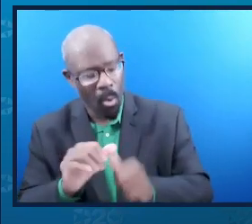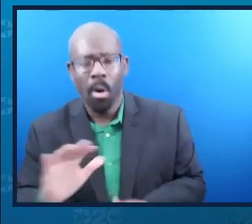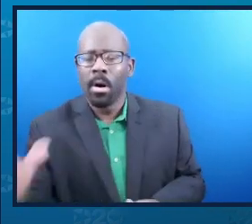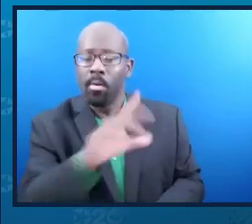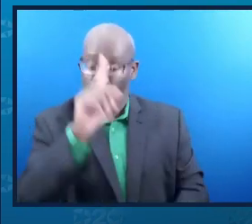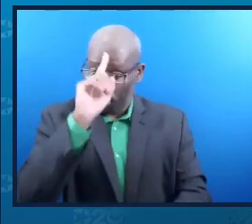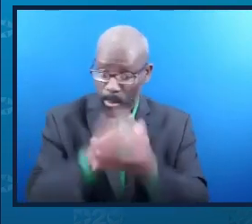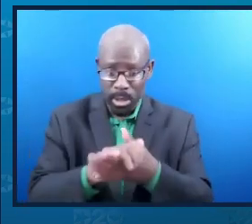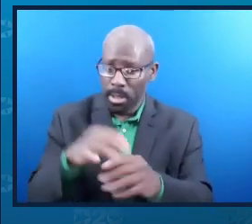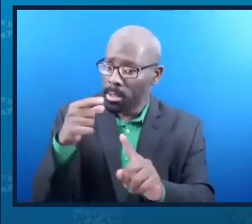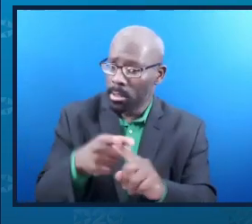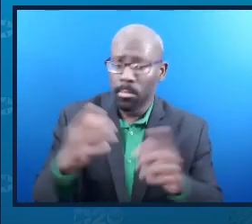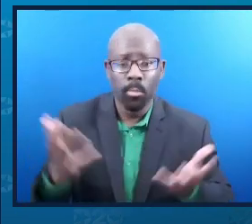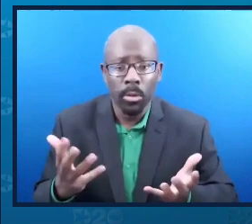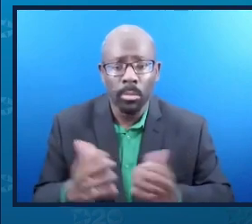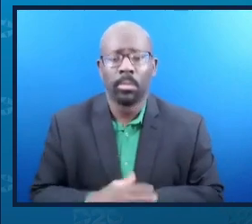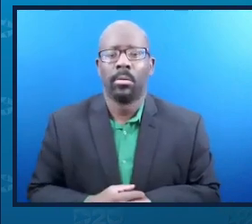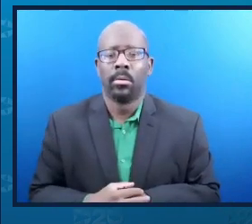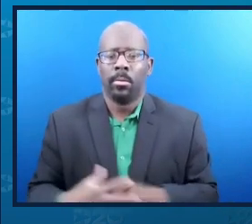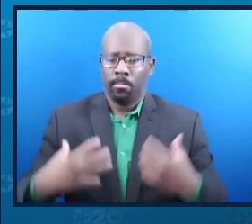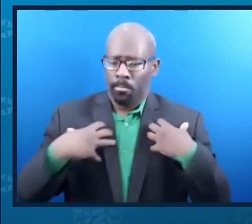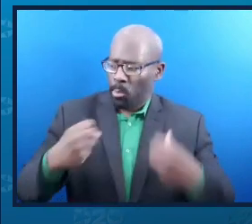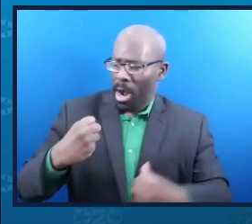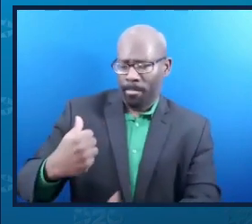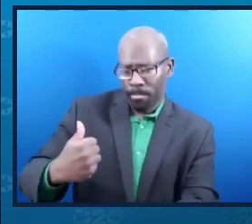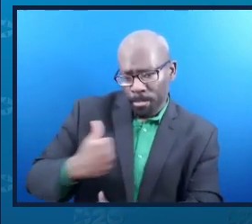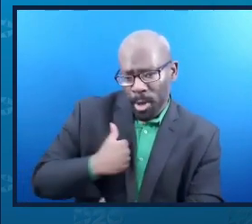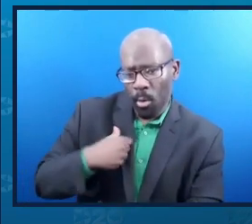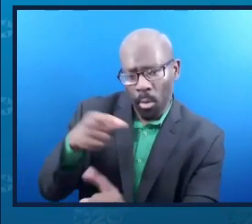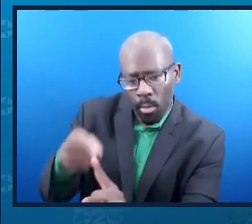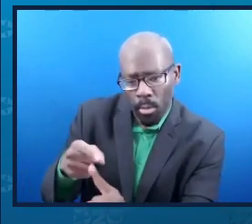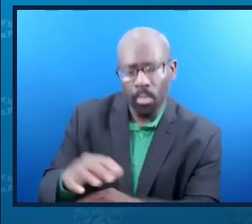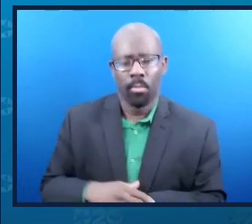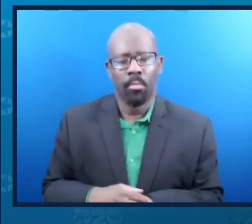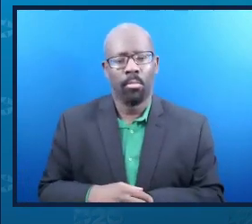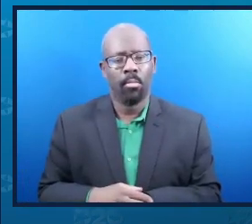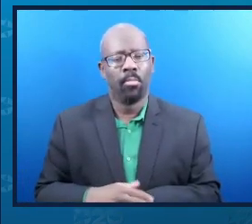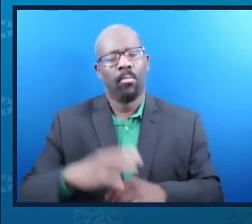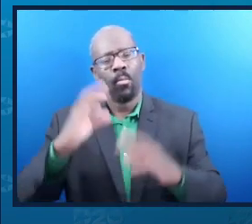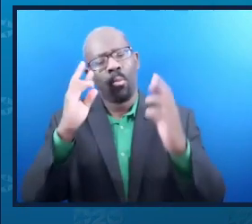BRAVE MEN AND WOMEN IN UNIFORM AND THEIR FAMILIES. WE WILL INCREASE OUR MAJORITY IN